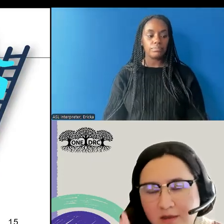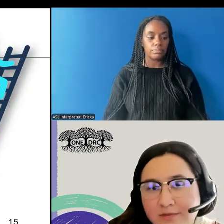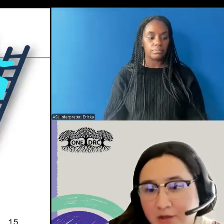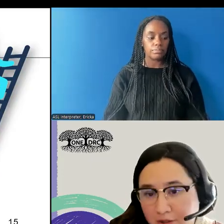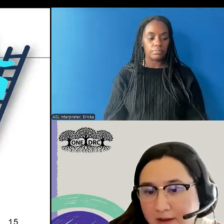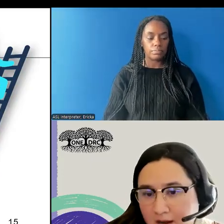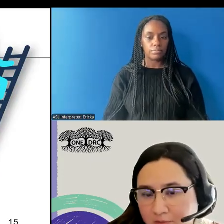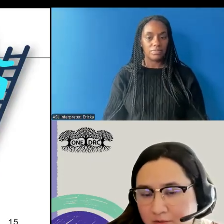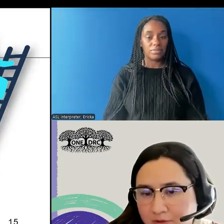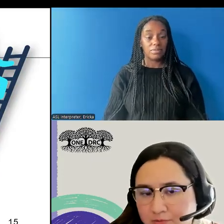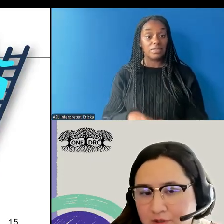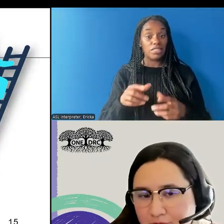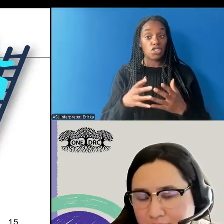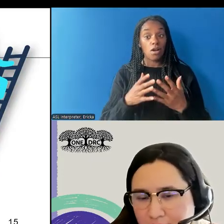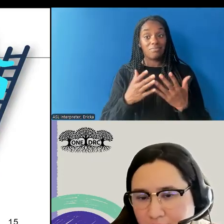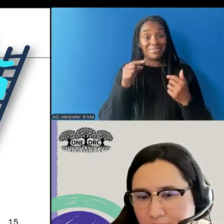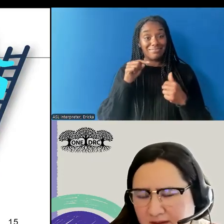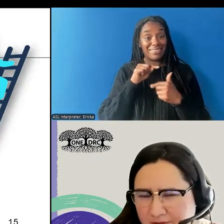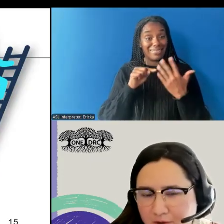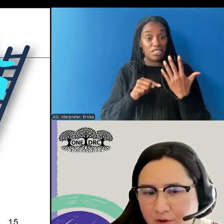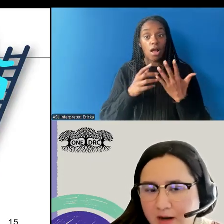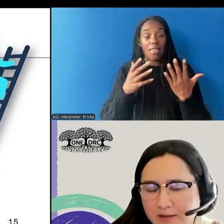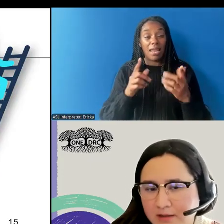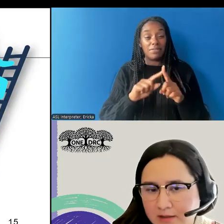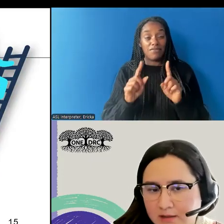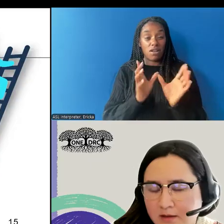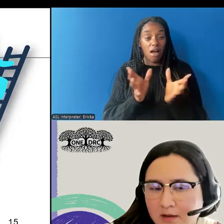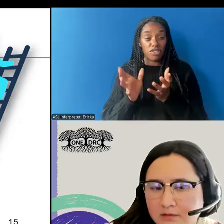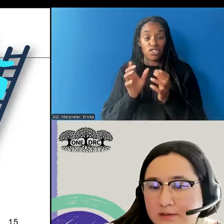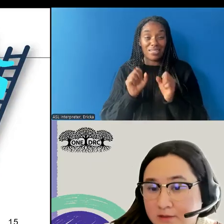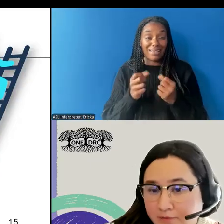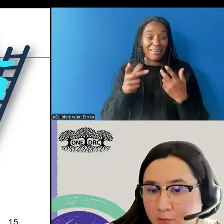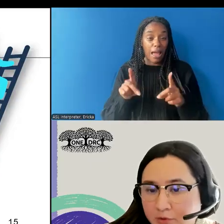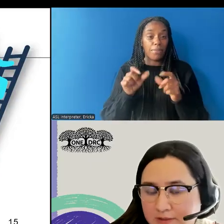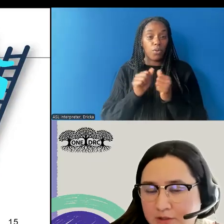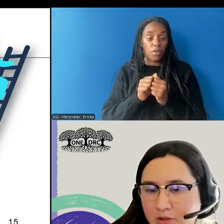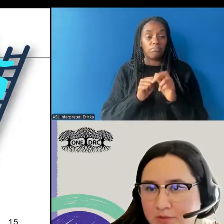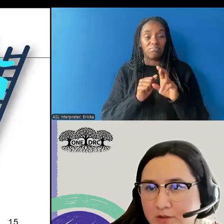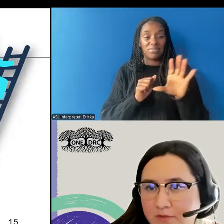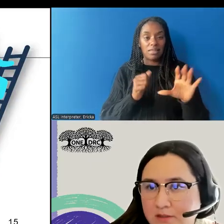that could happen with the regional center. And that's why we're highlighting these different points in terms of things